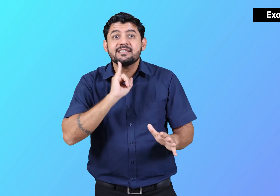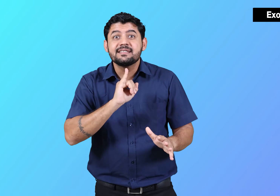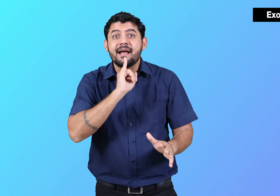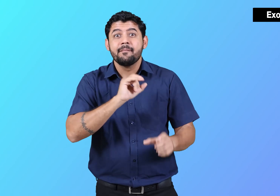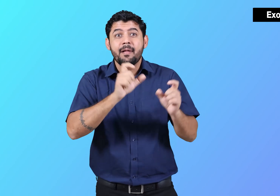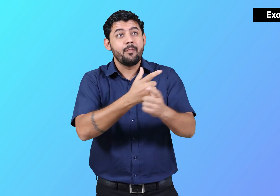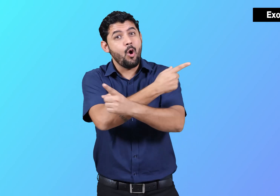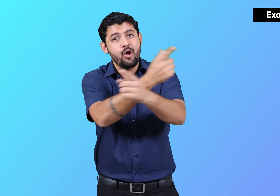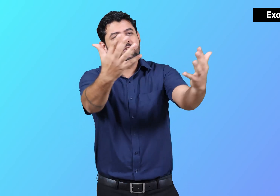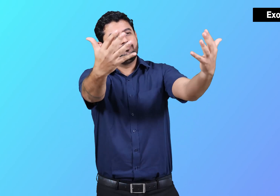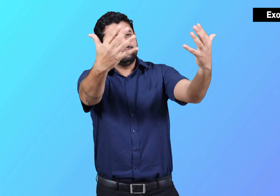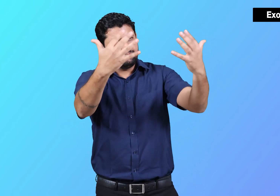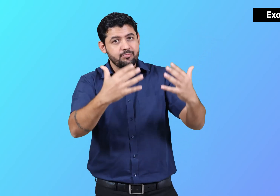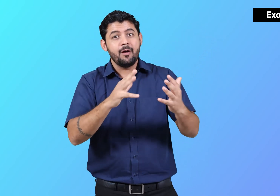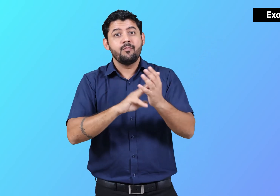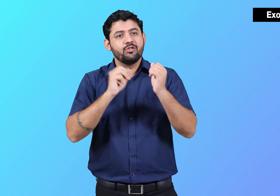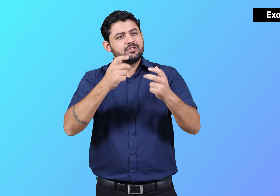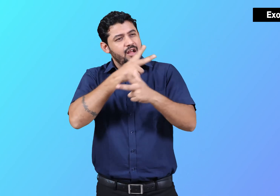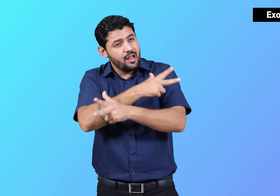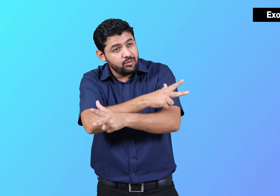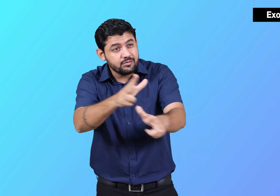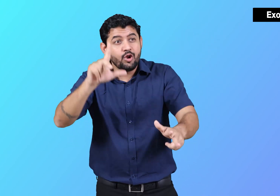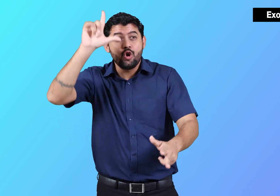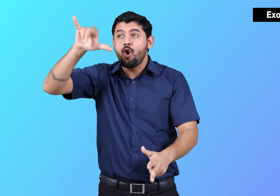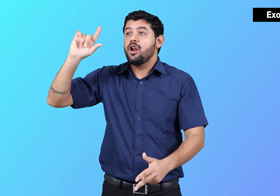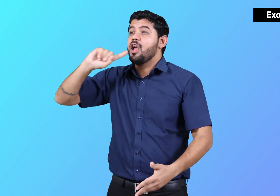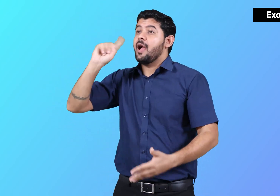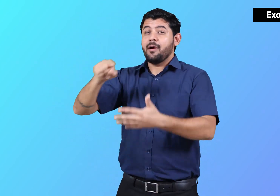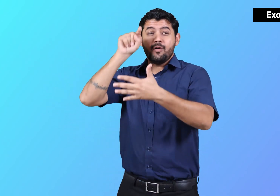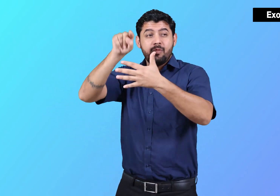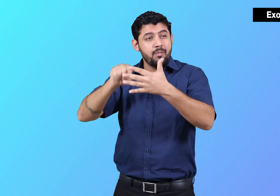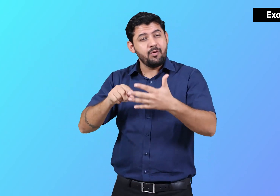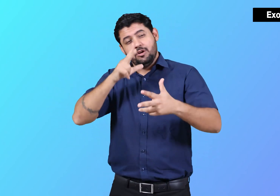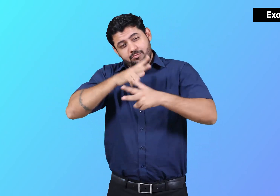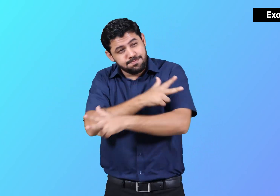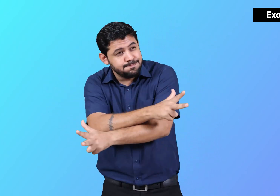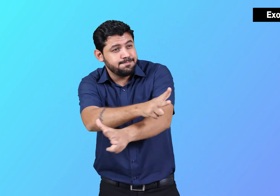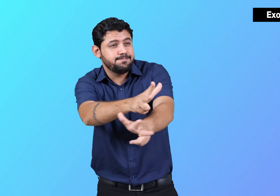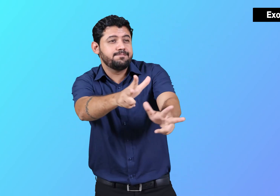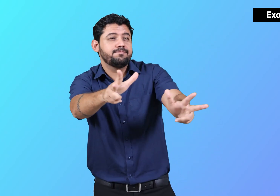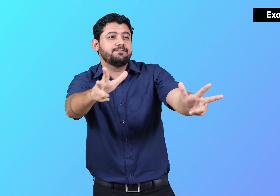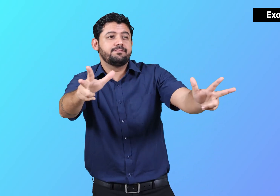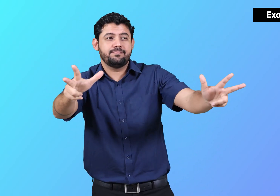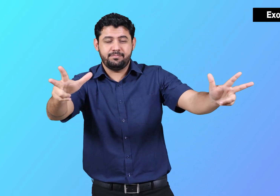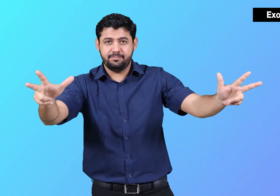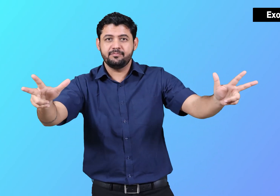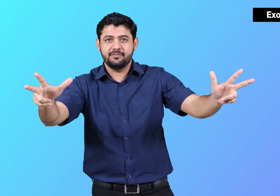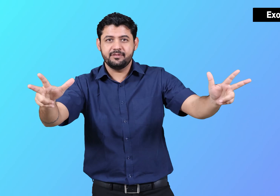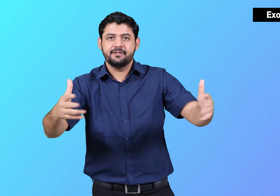After that, all the Israelites came near Moses, and he gave them all the commands that the LORD had given him on Mount Sinai.